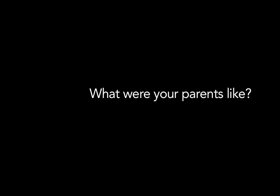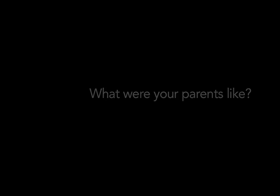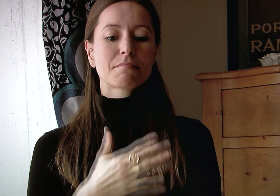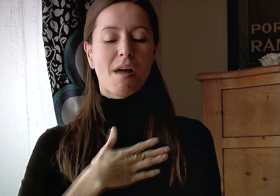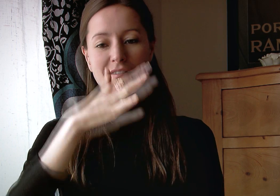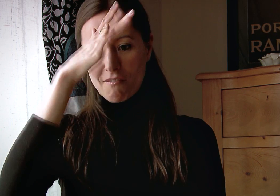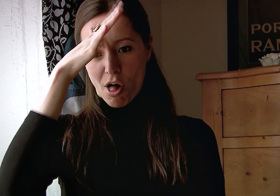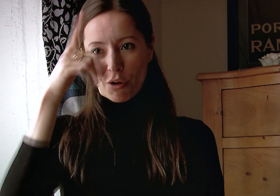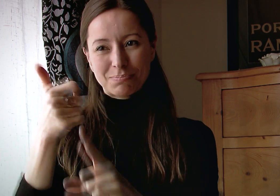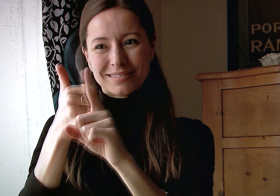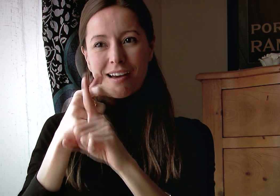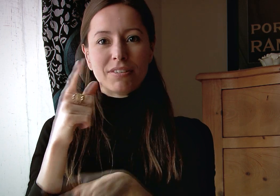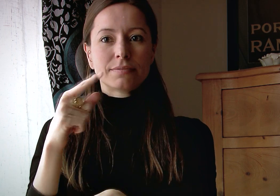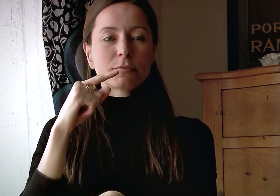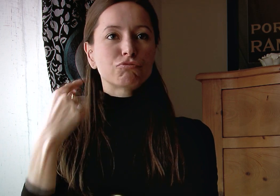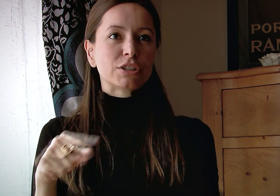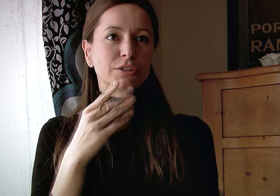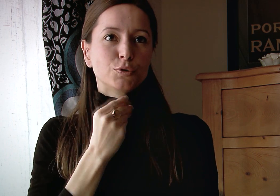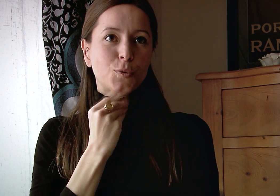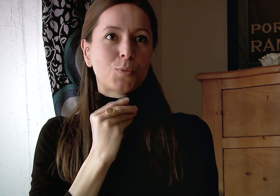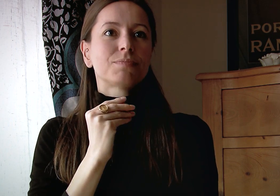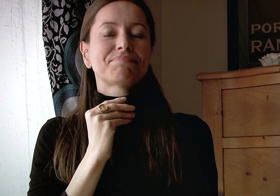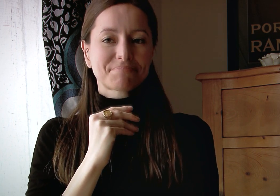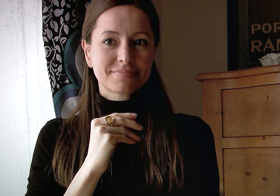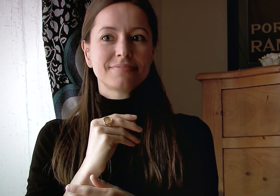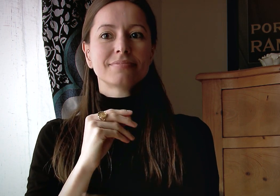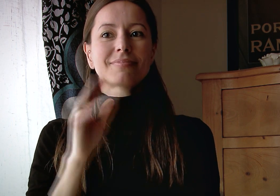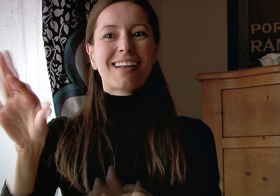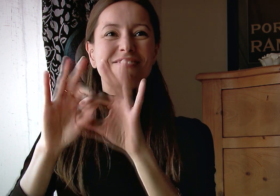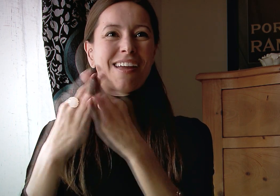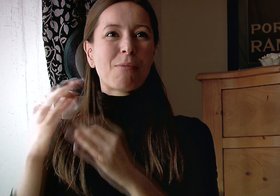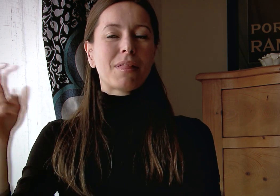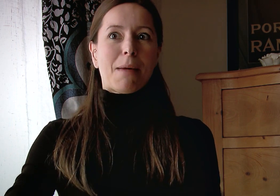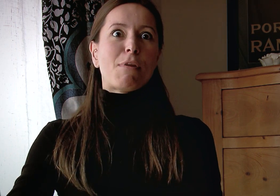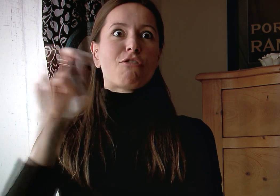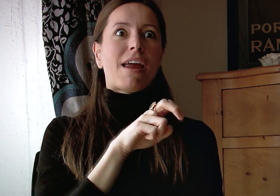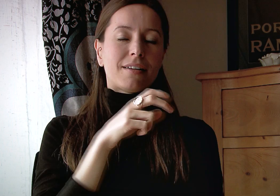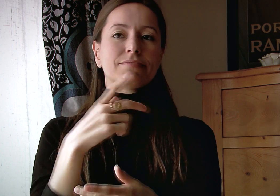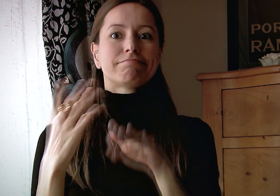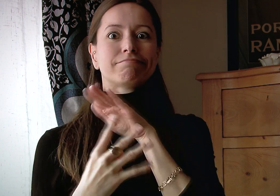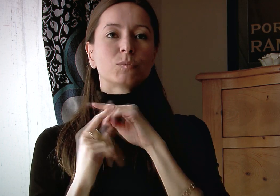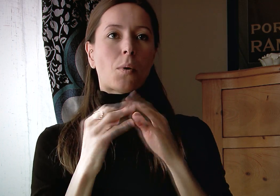My father is a Russian Jew. His family emigrated to America.